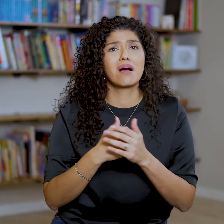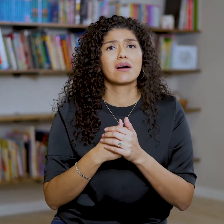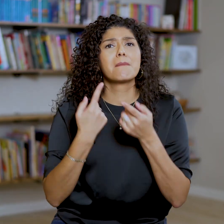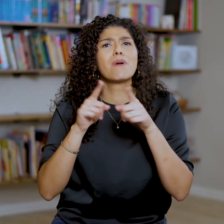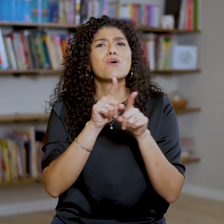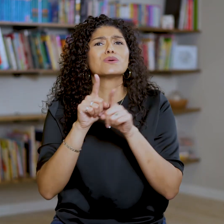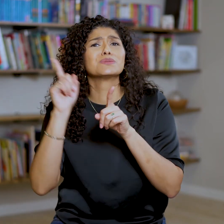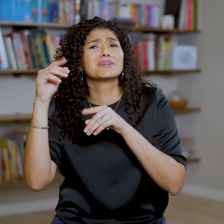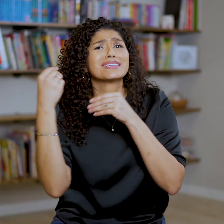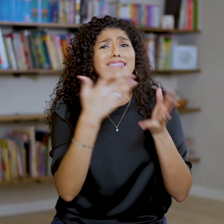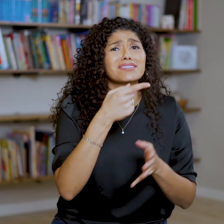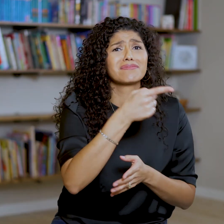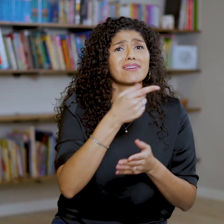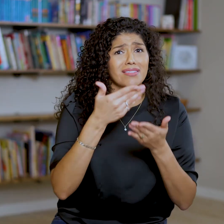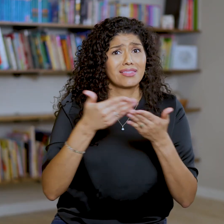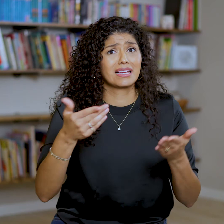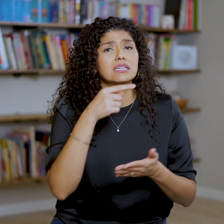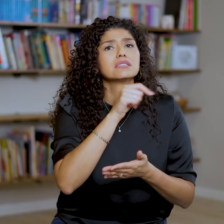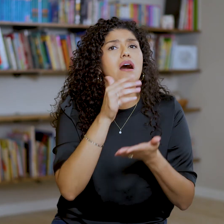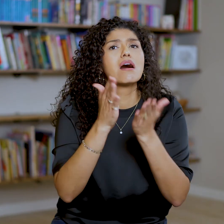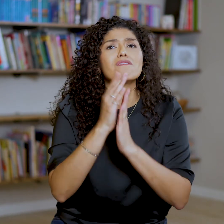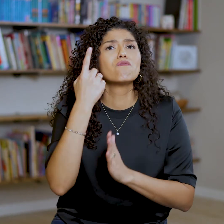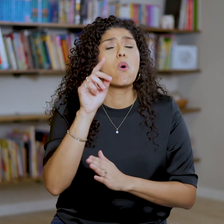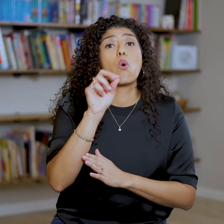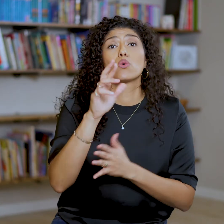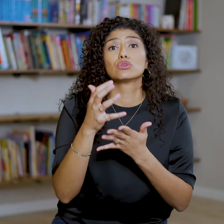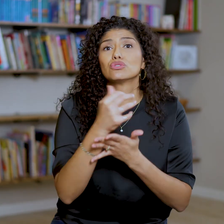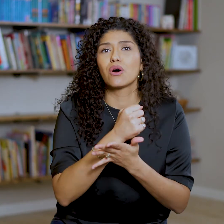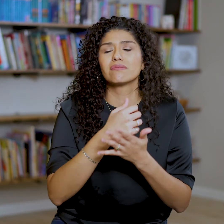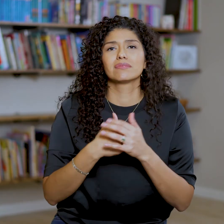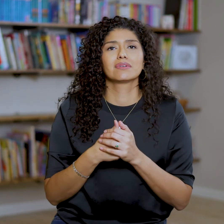but also giving him things he doesn’t ask for or deserve.